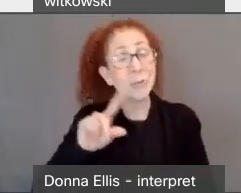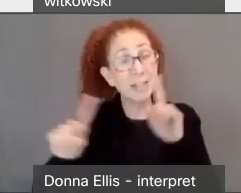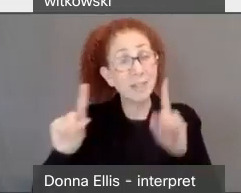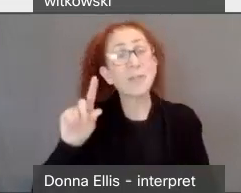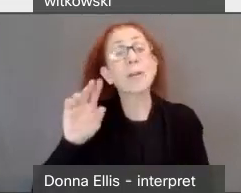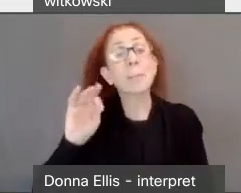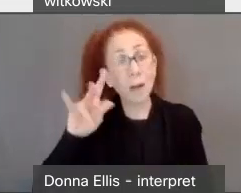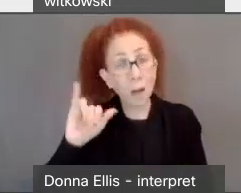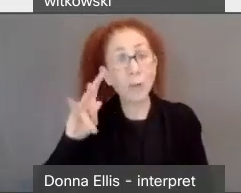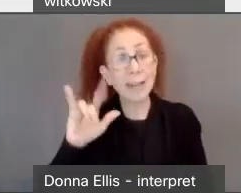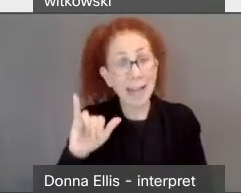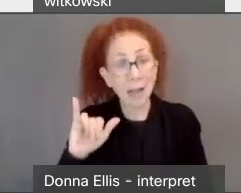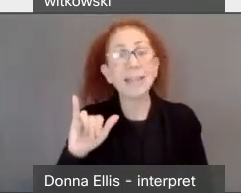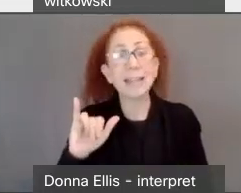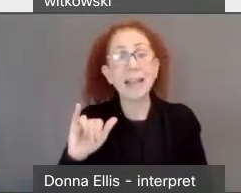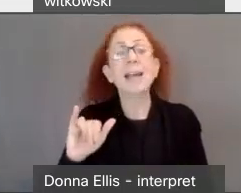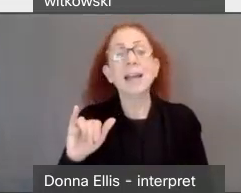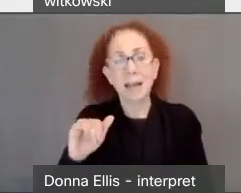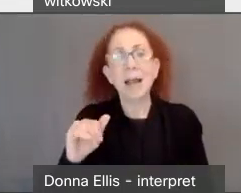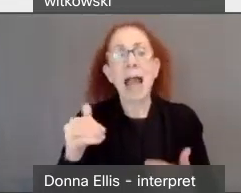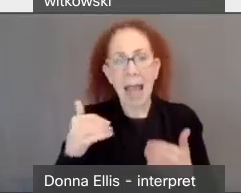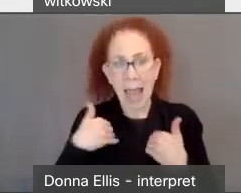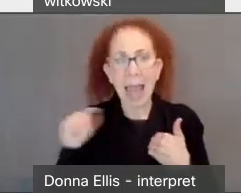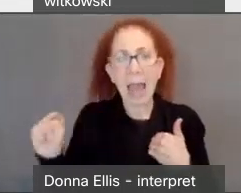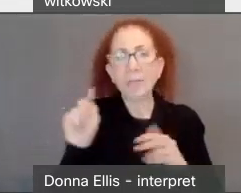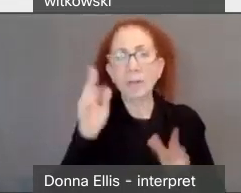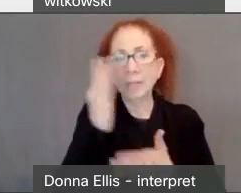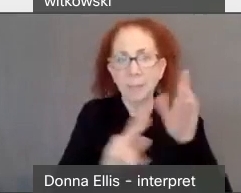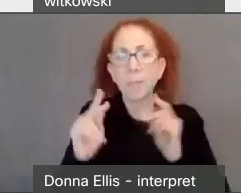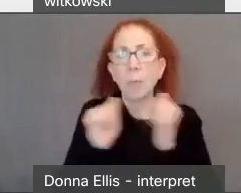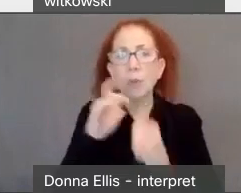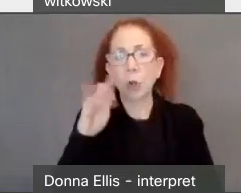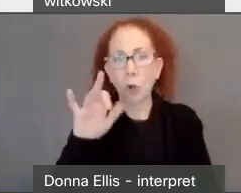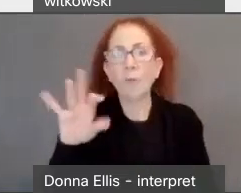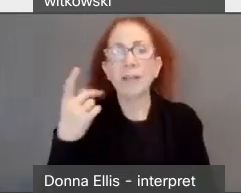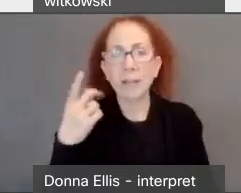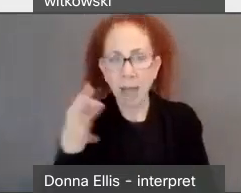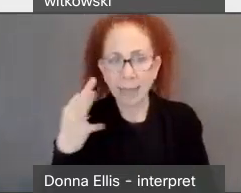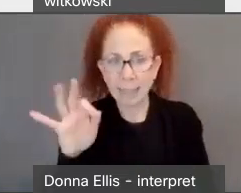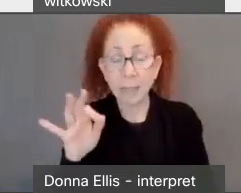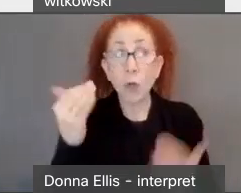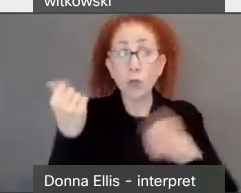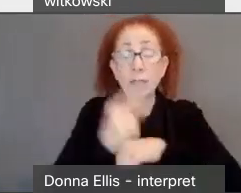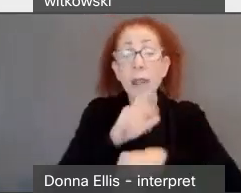are home to individuals with COVID-19. Today's individuals range in age from one month old to